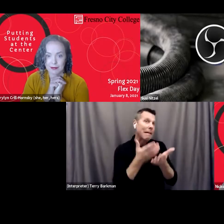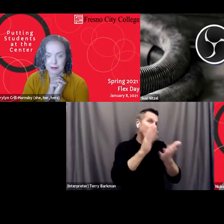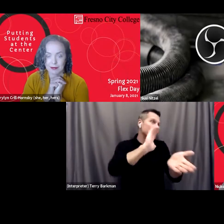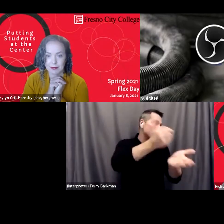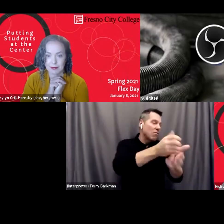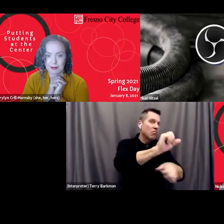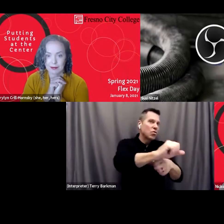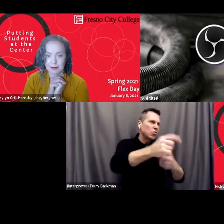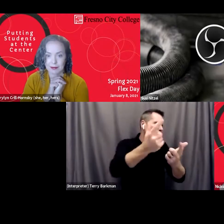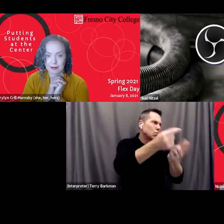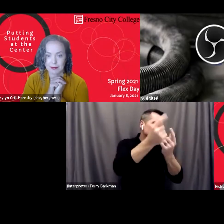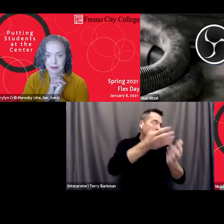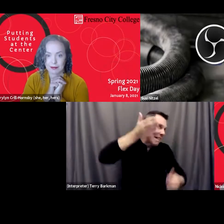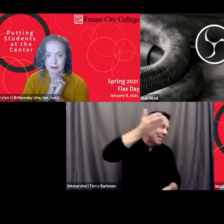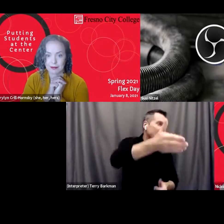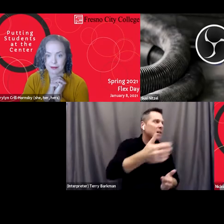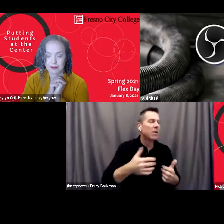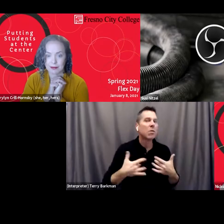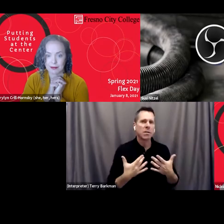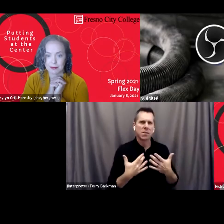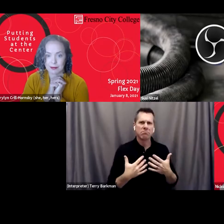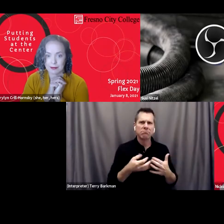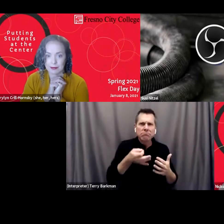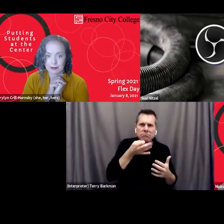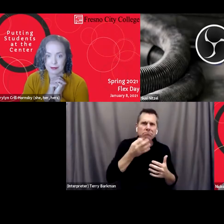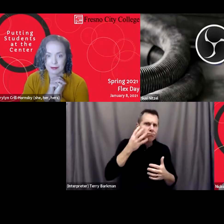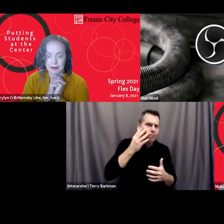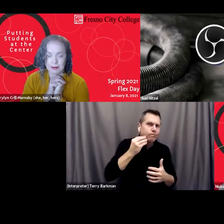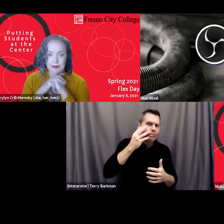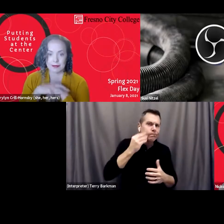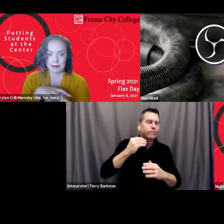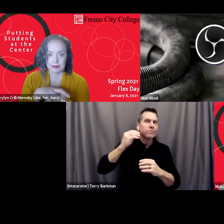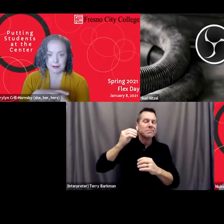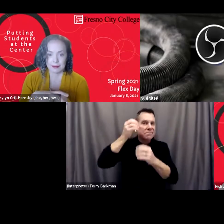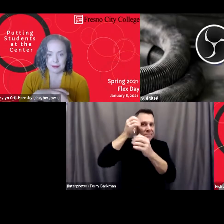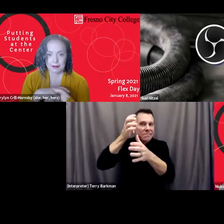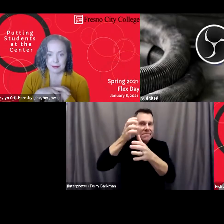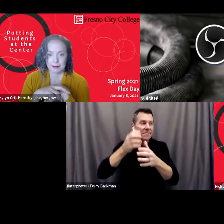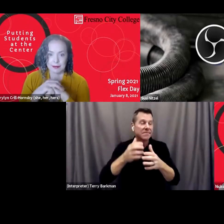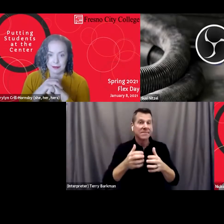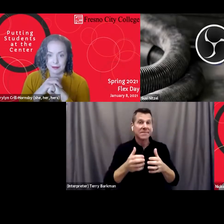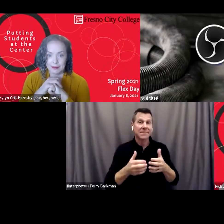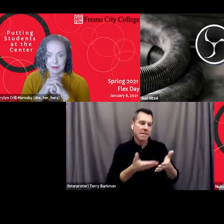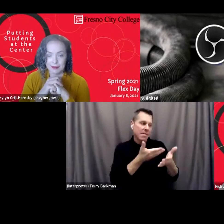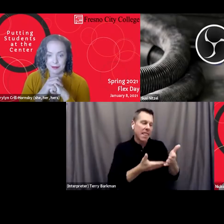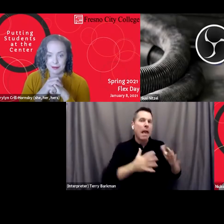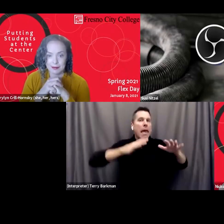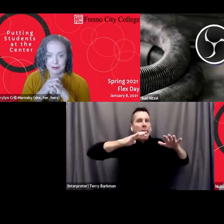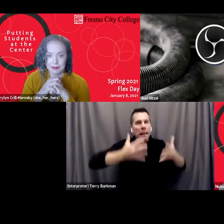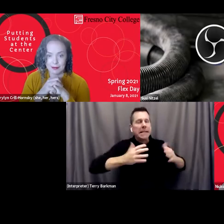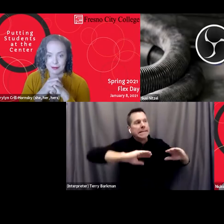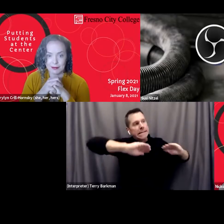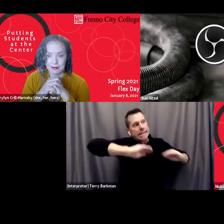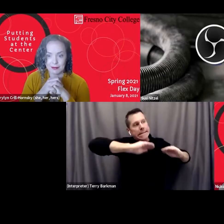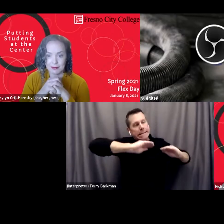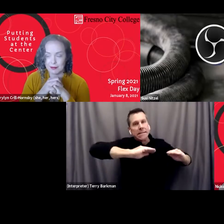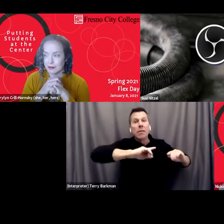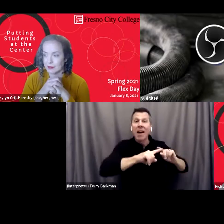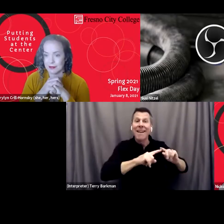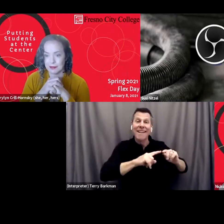some of those? What are some of those skills that you might need that maybe don't show up in some of our in some of our outcomes or, or